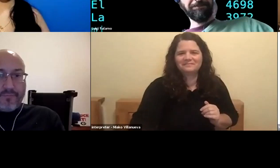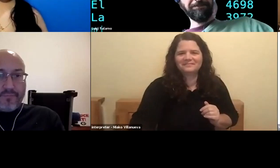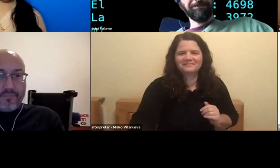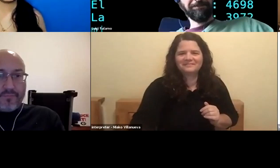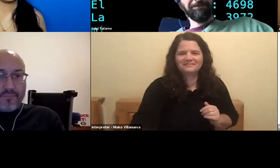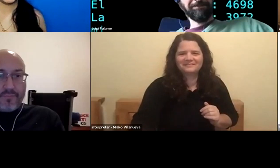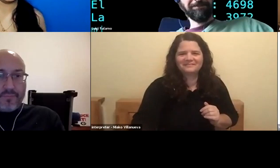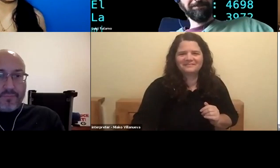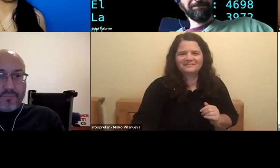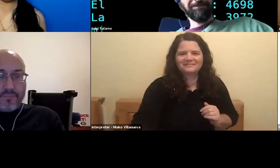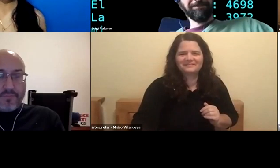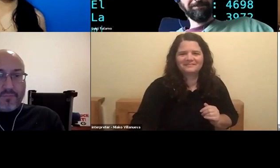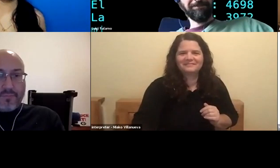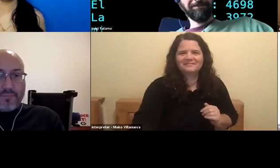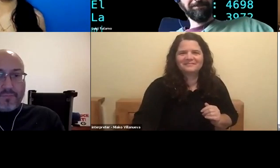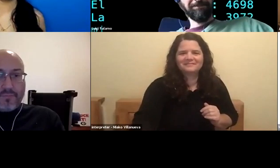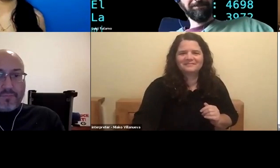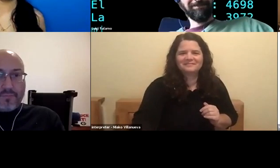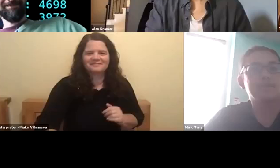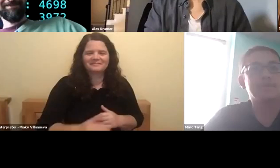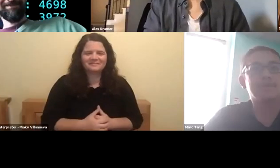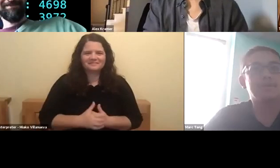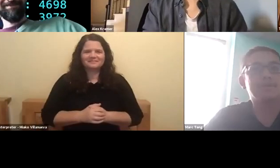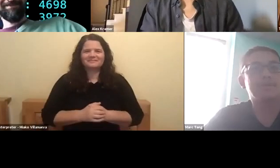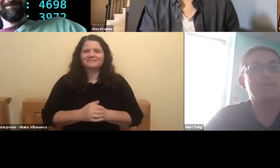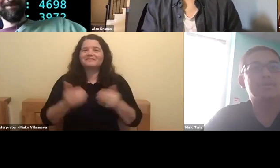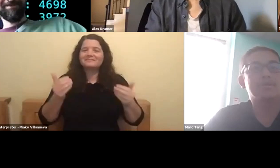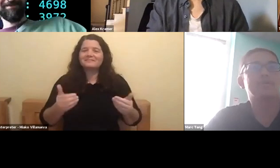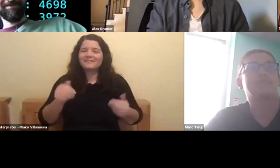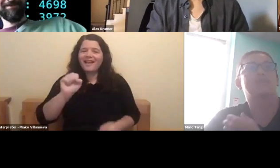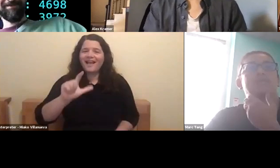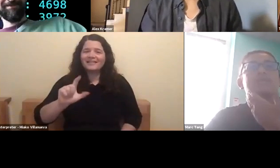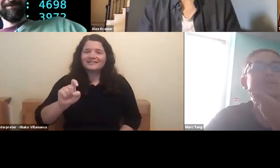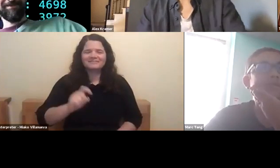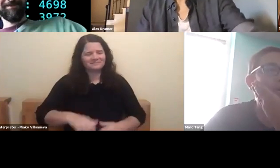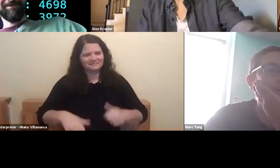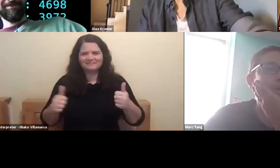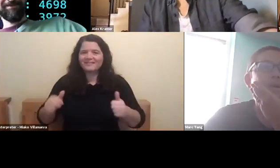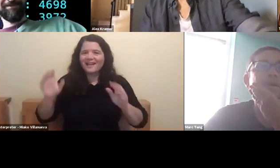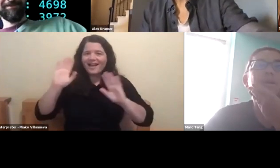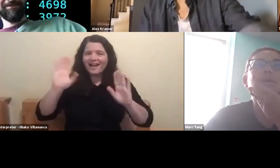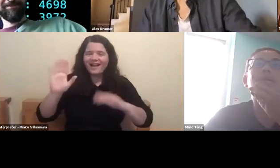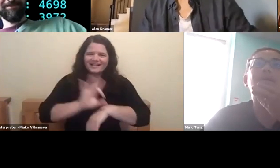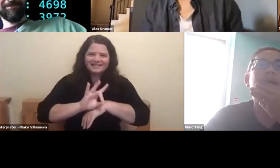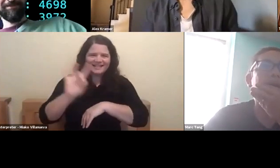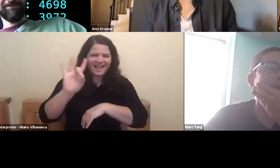and take it away alex yeah all right so it is eight here in michigan i want to say quick